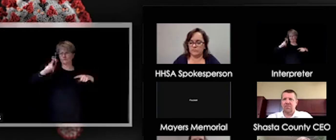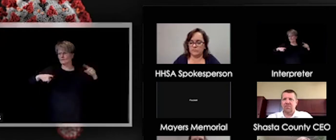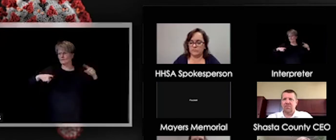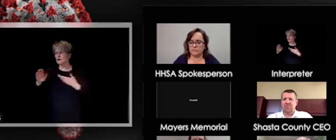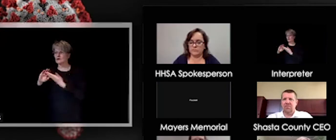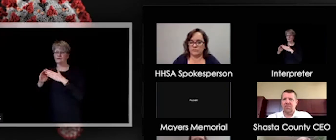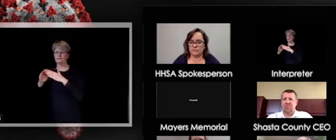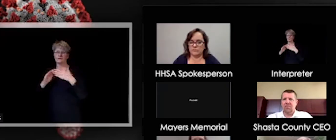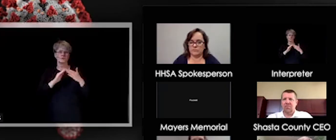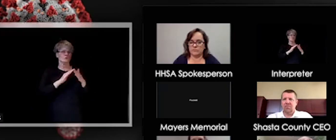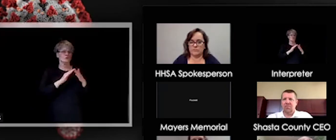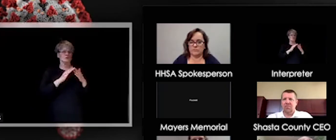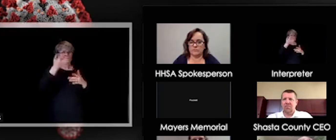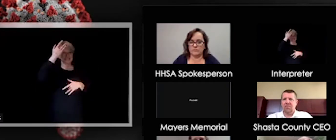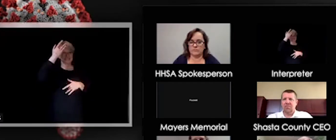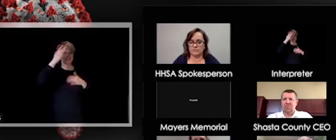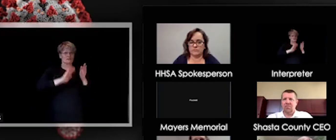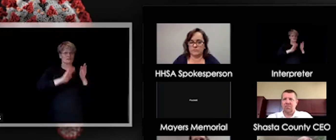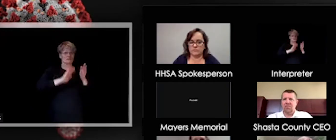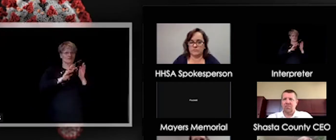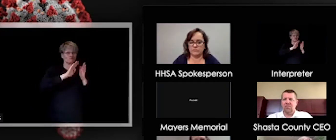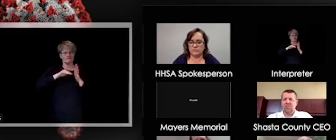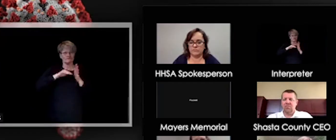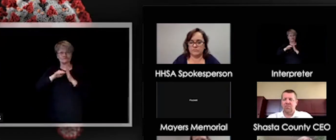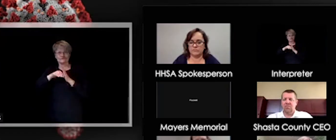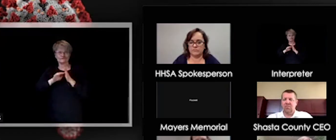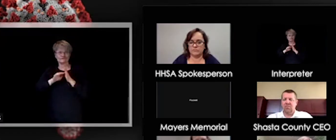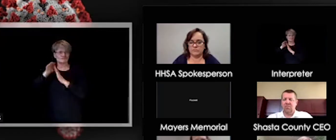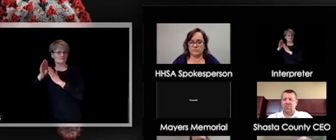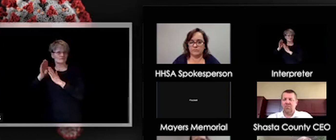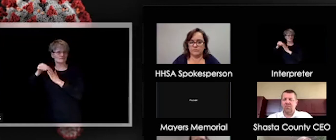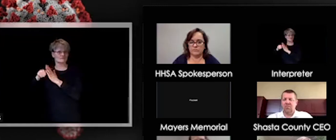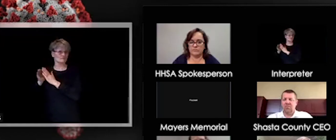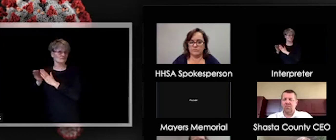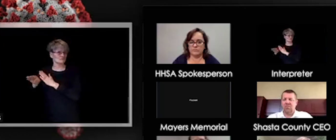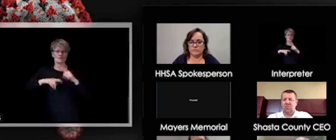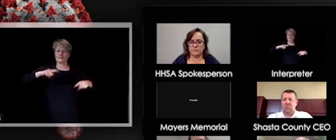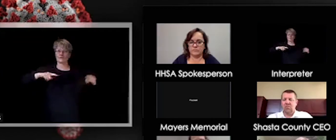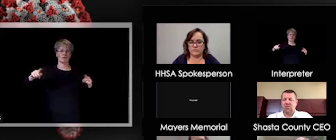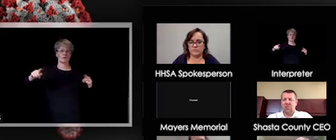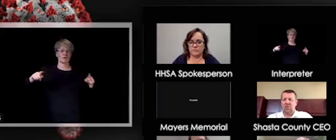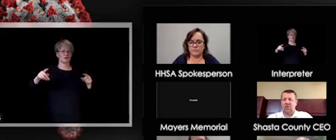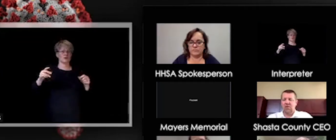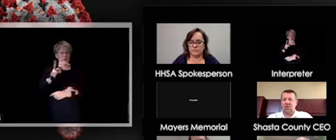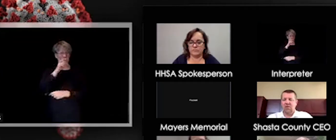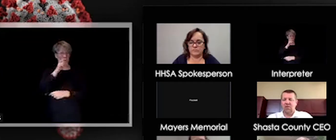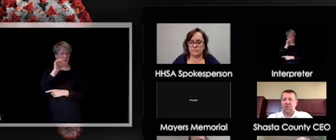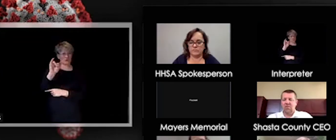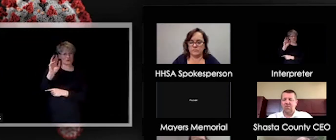not immune. Very few of us are immune to this disease. Once there’s an introduction, depending